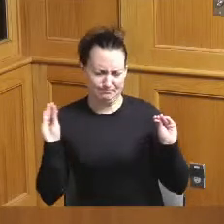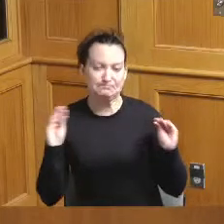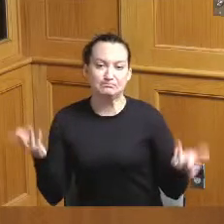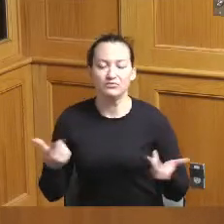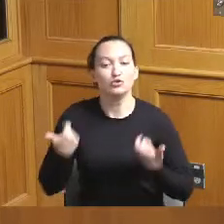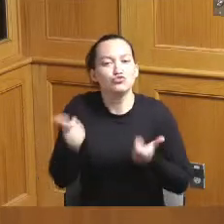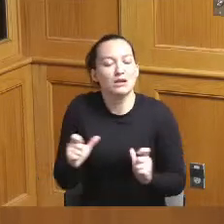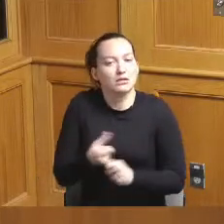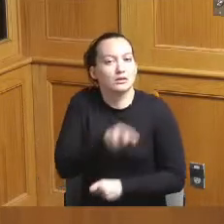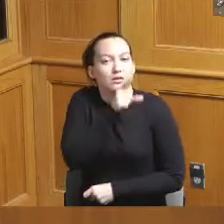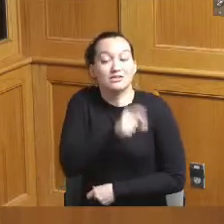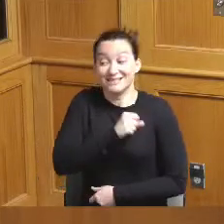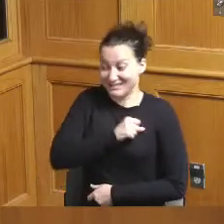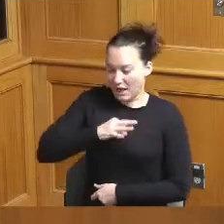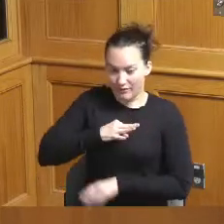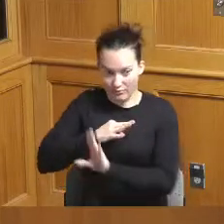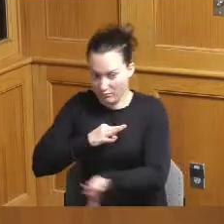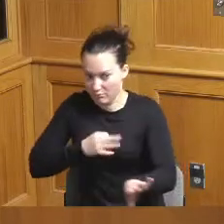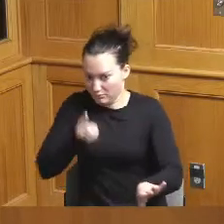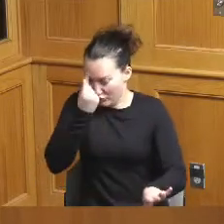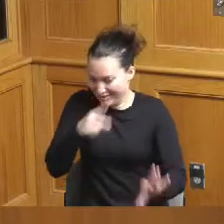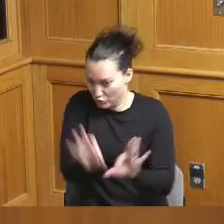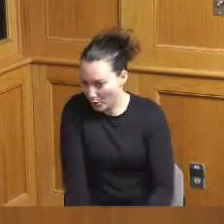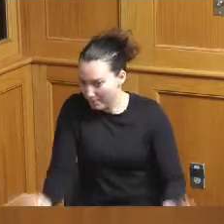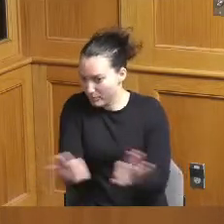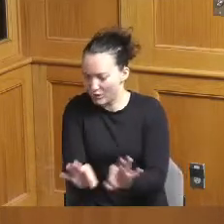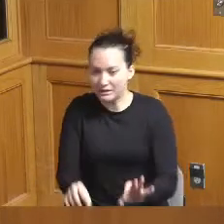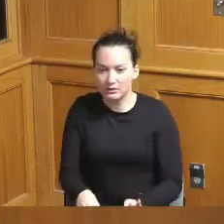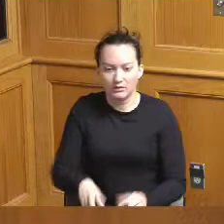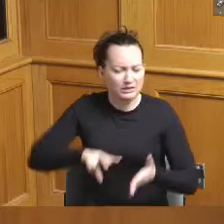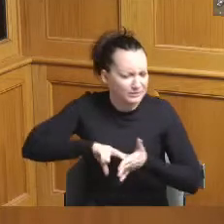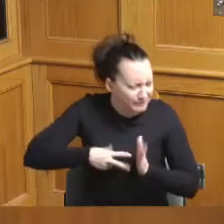to make sure that staff understand the importance of that and what they mean what the implications